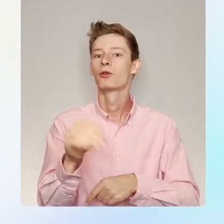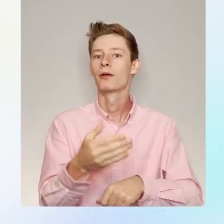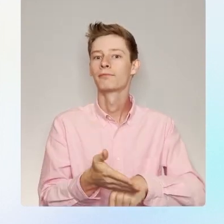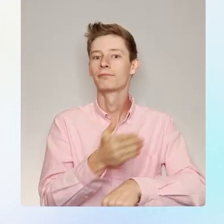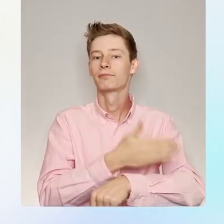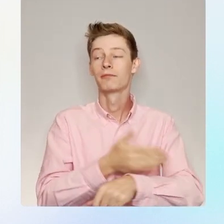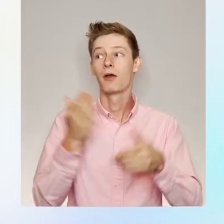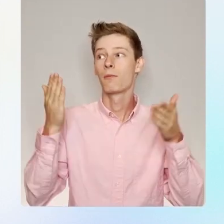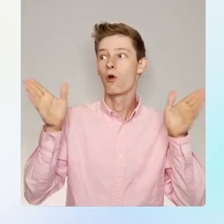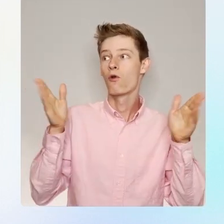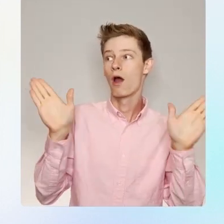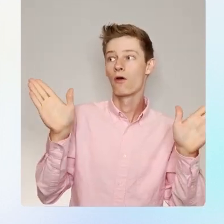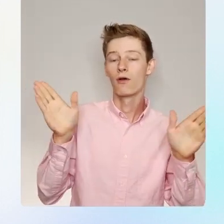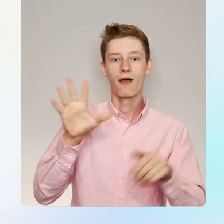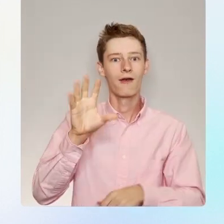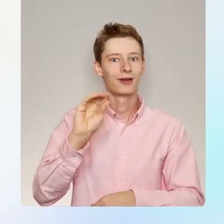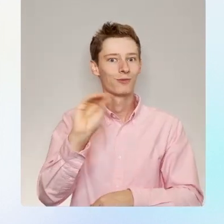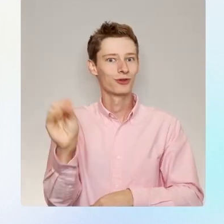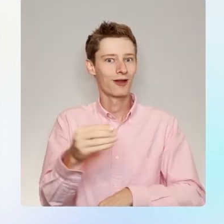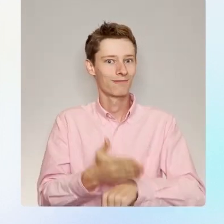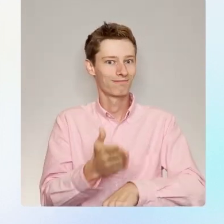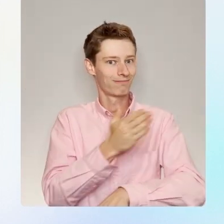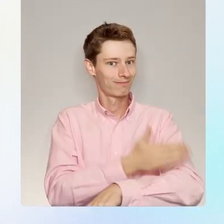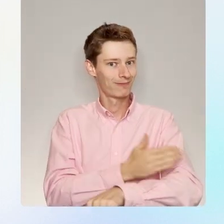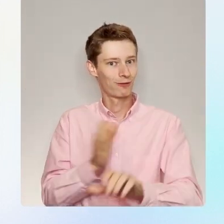in the peripheral region when compared to Meta Quest 2.